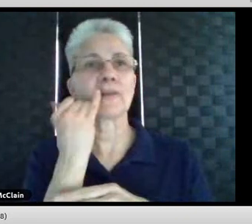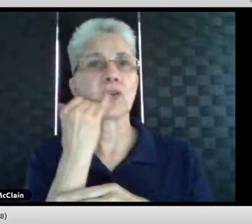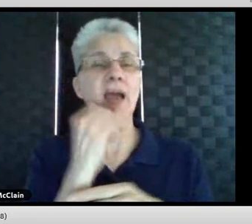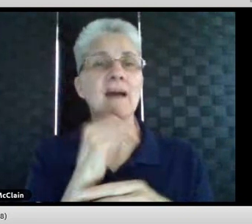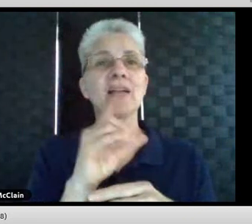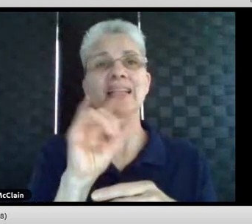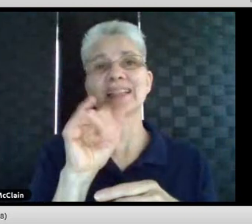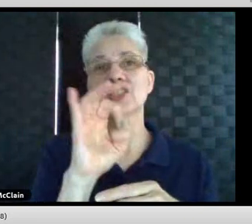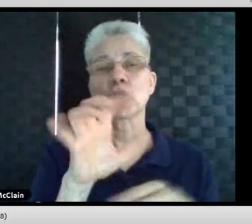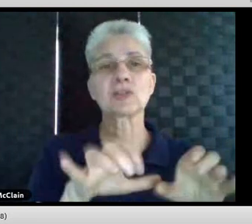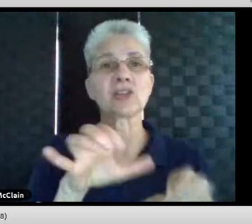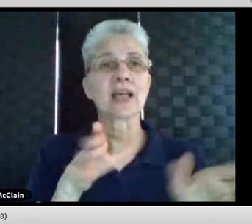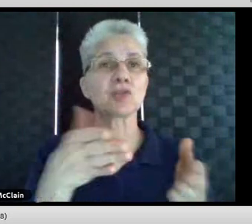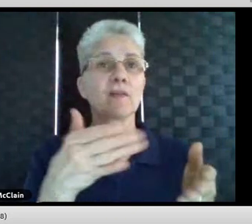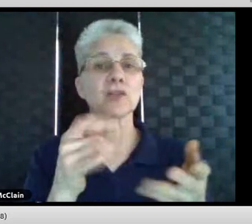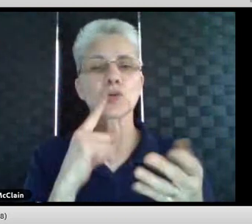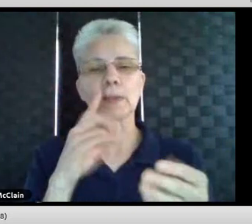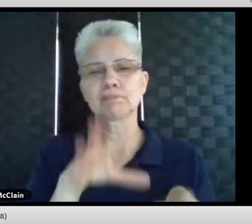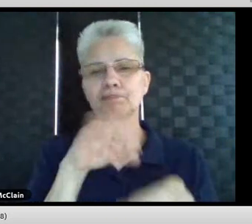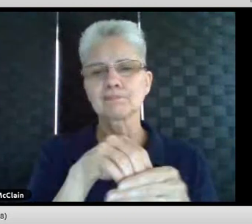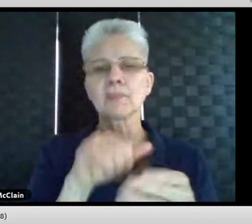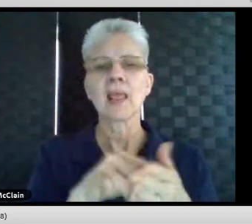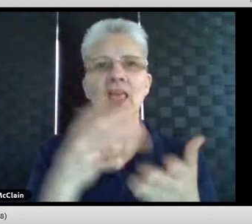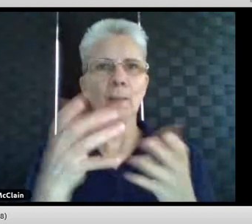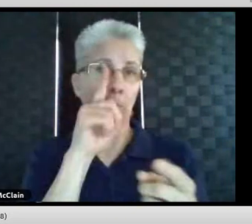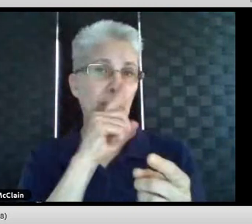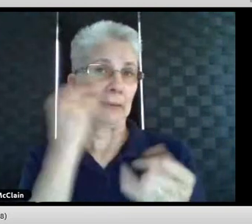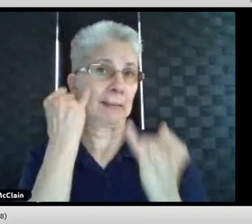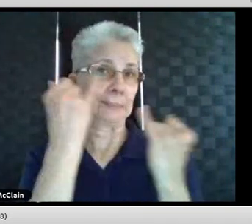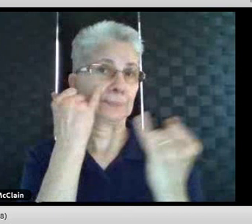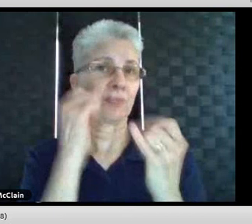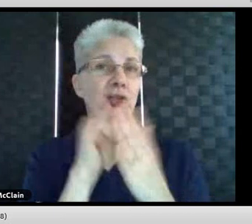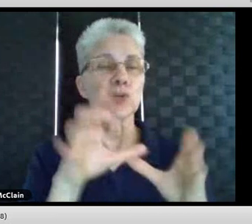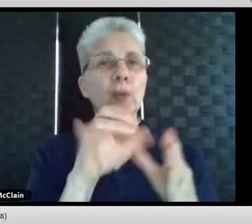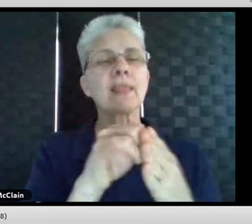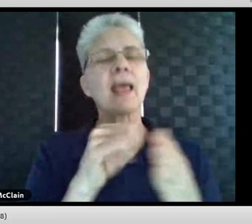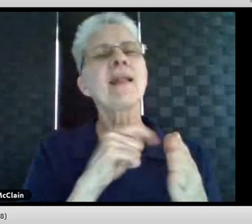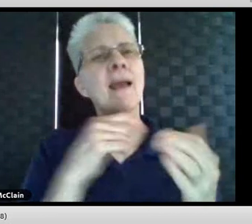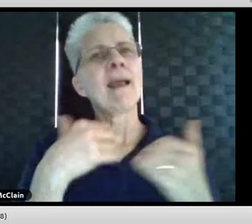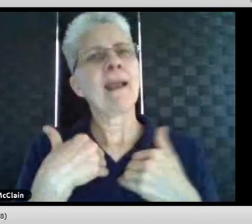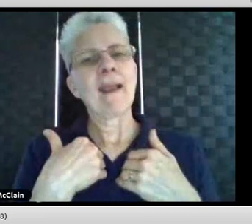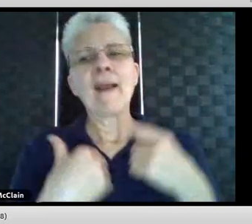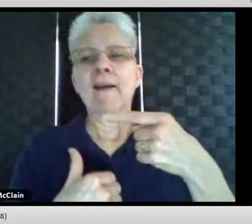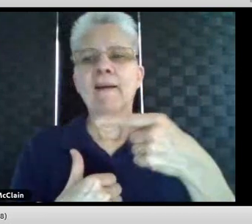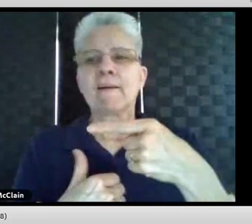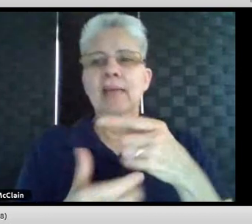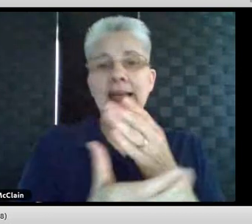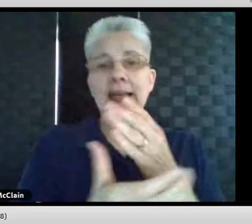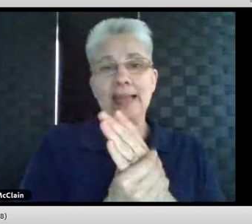you could actually go onto that and pretend, and I've got an attachment that Taylor is going to send you